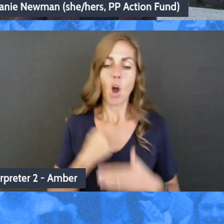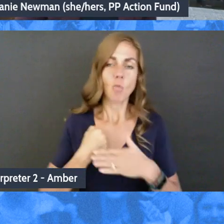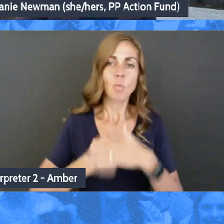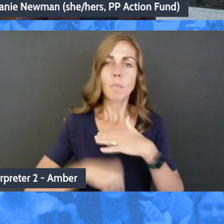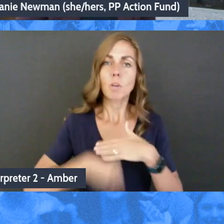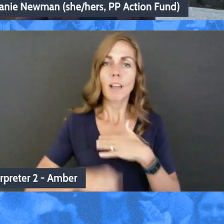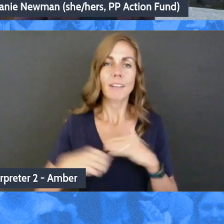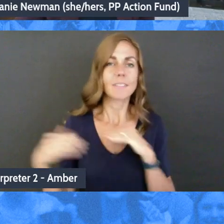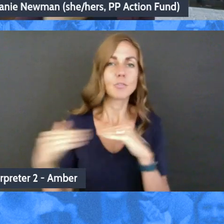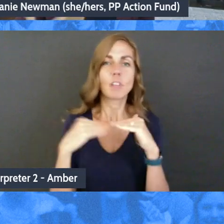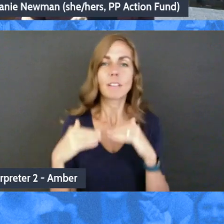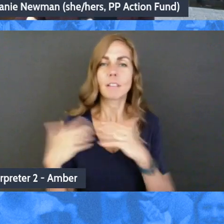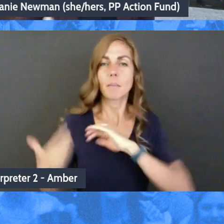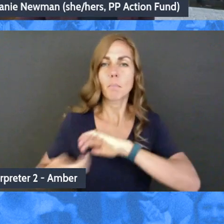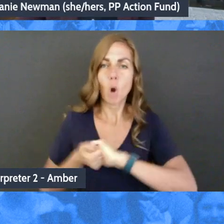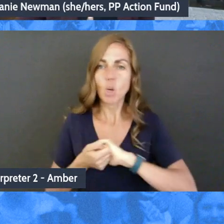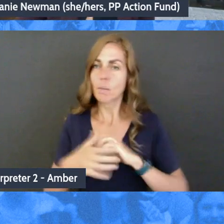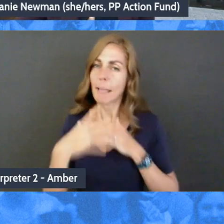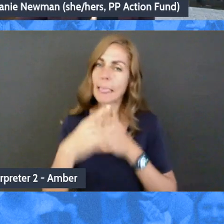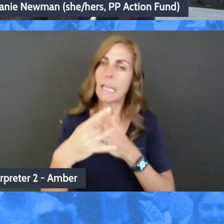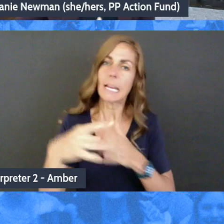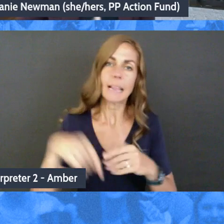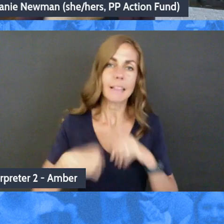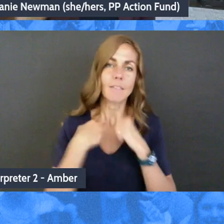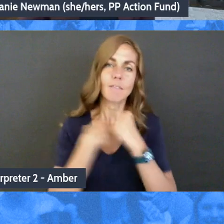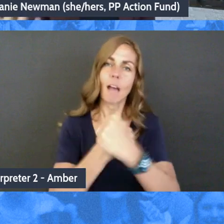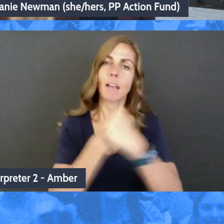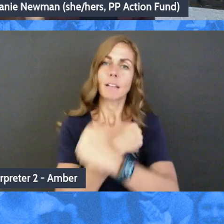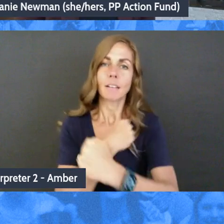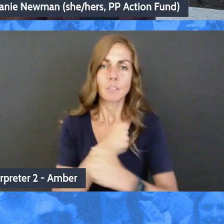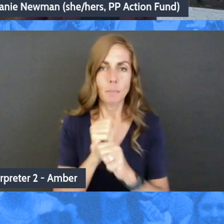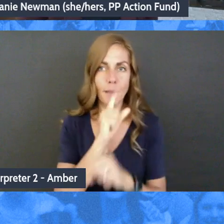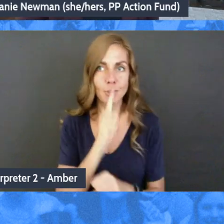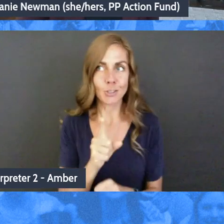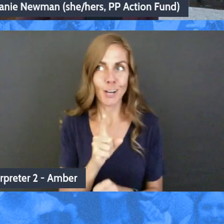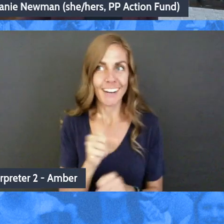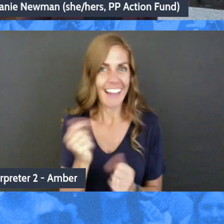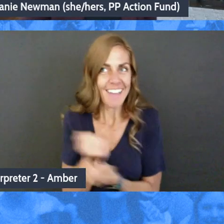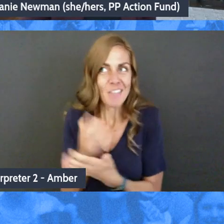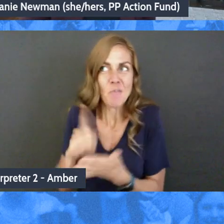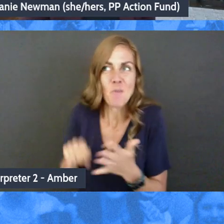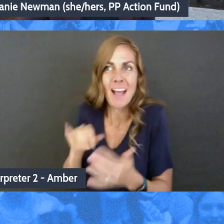in this fight to make clear that everything that Isra said, I don't wanna repeat her,